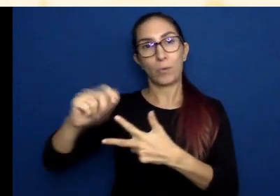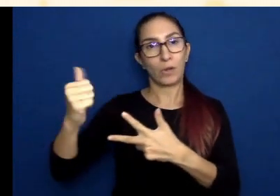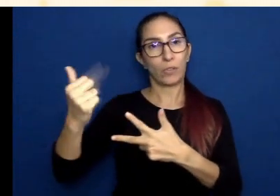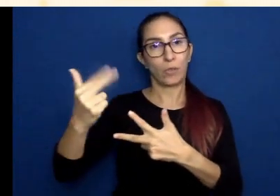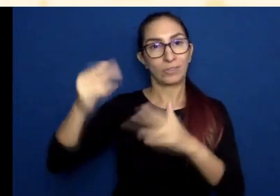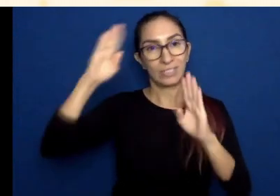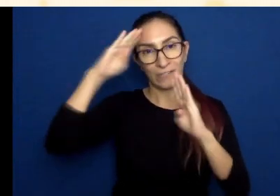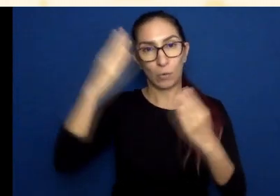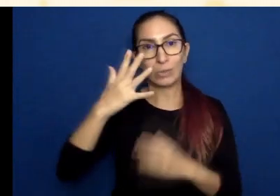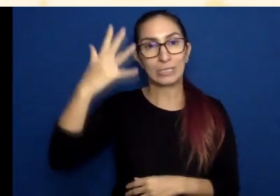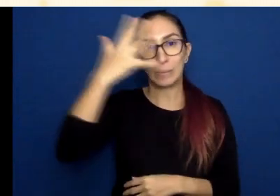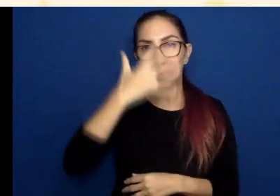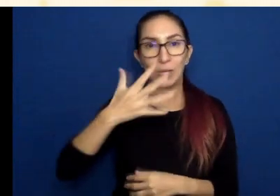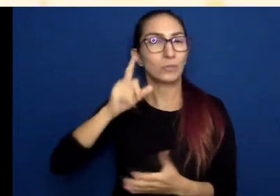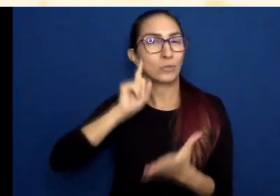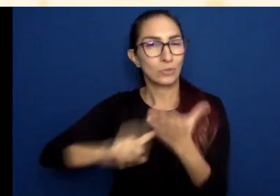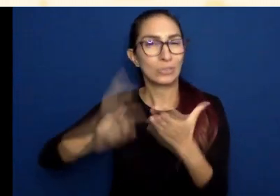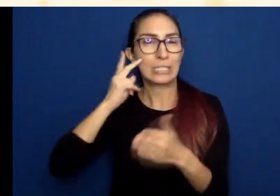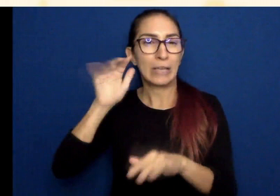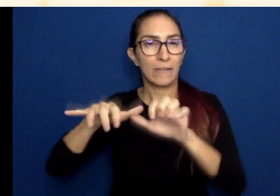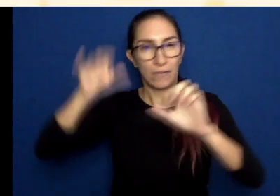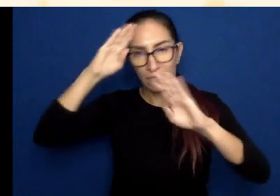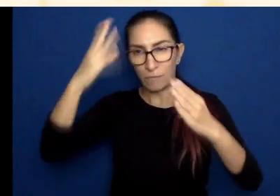ensuring the keyboard focus indicator is visible to all.